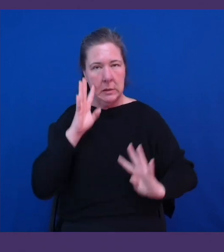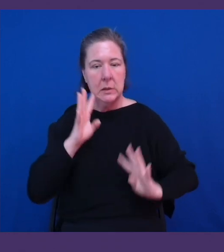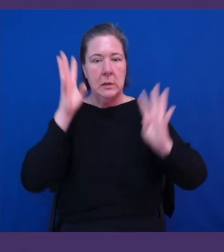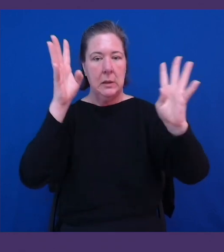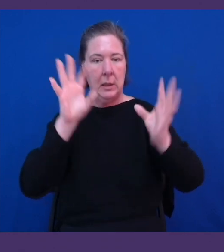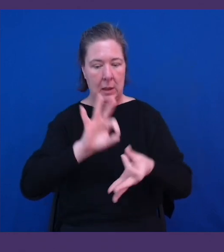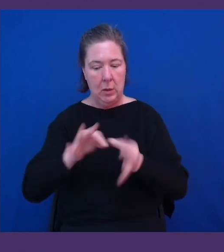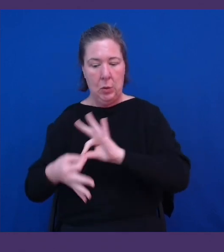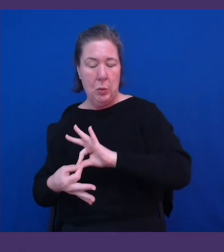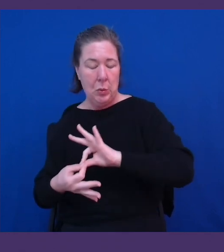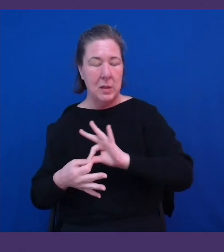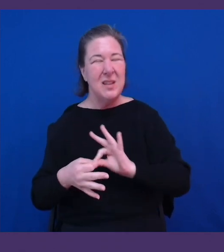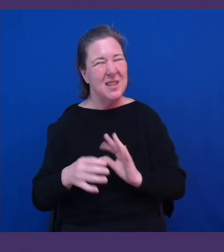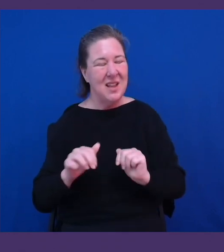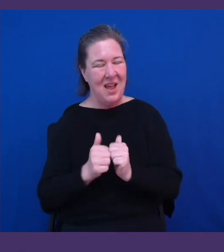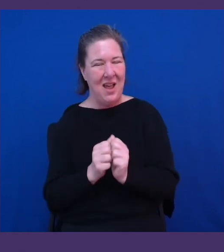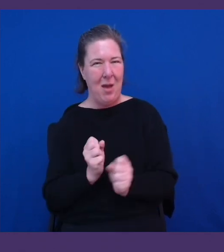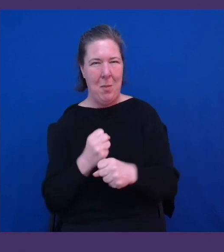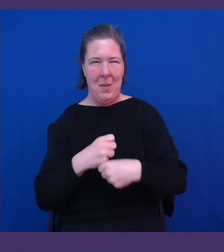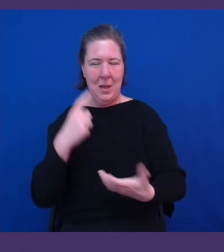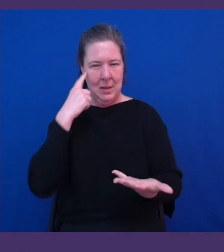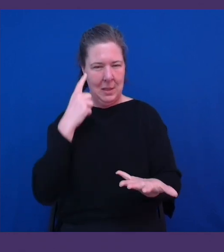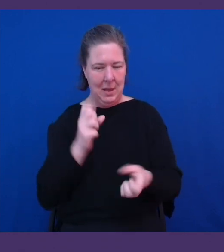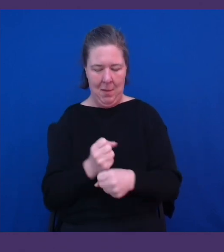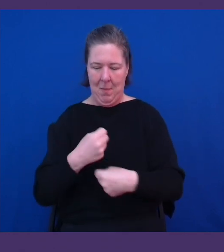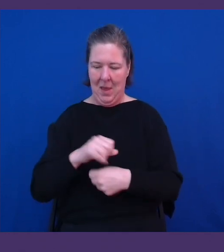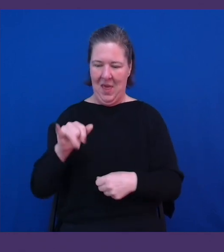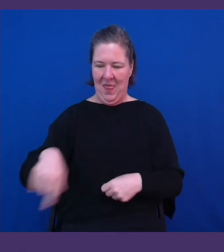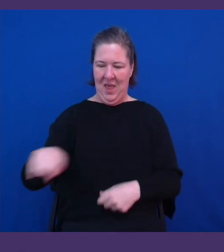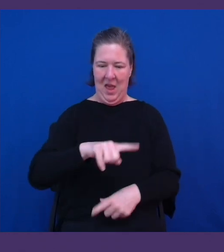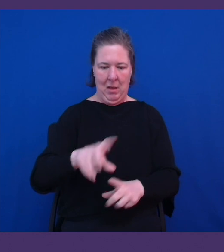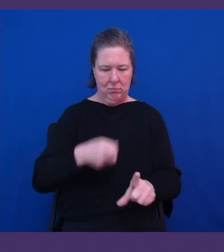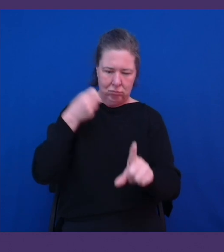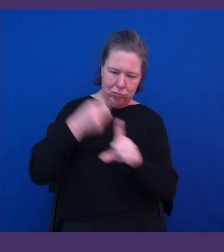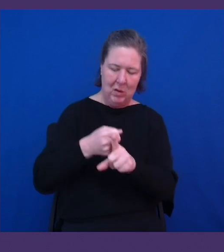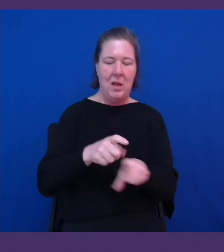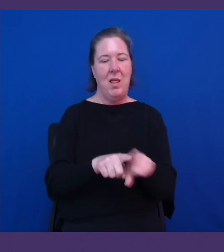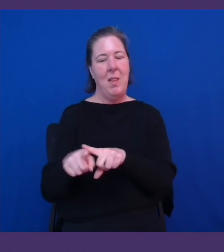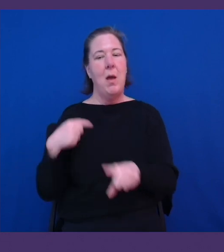and to really make the act as impactful as we all want it to be.